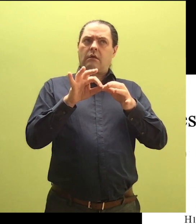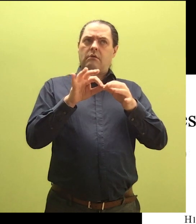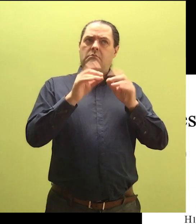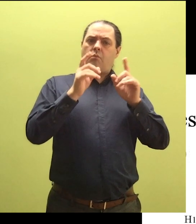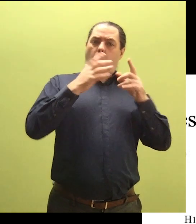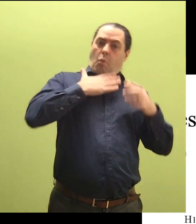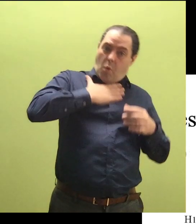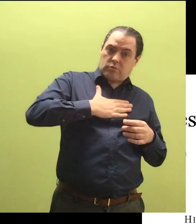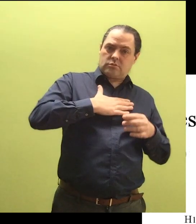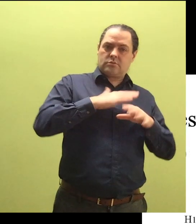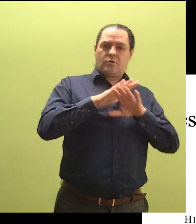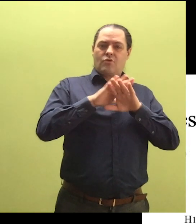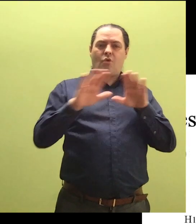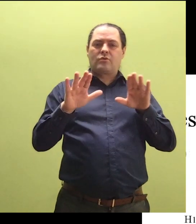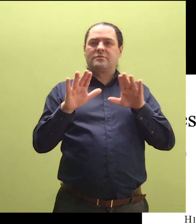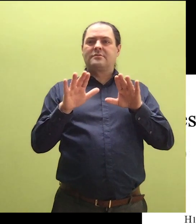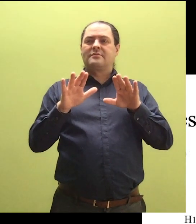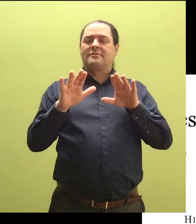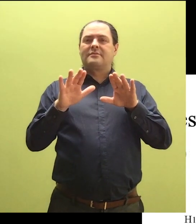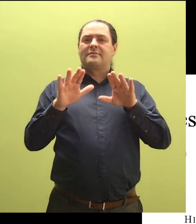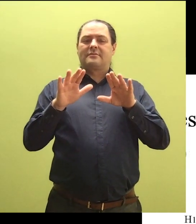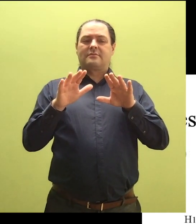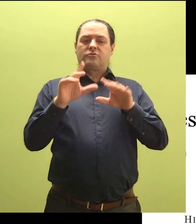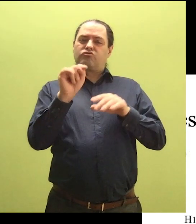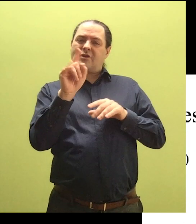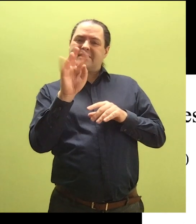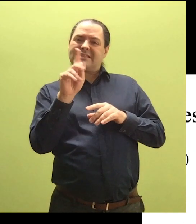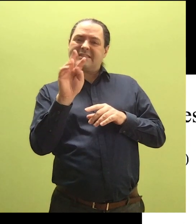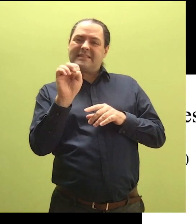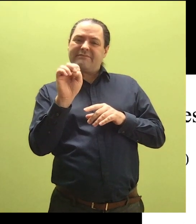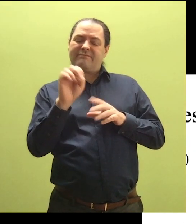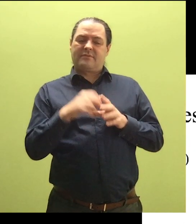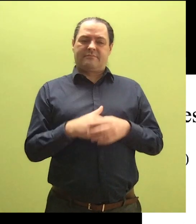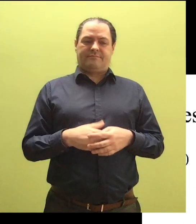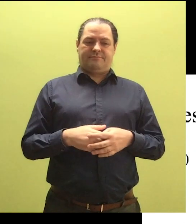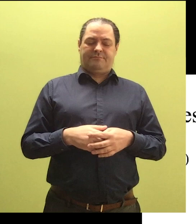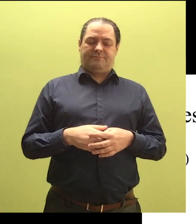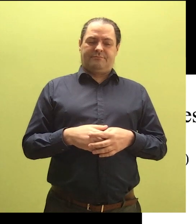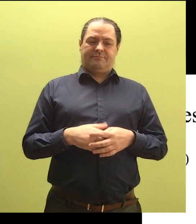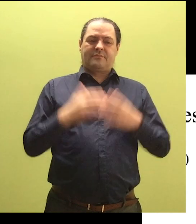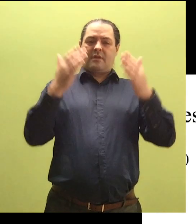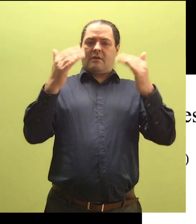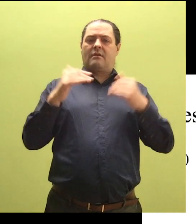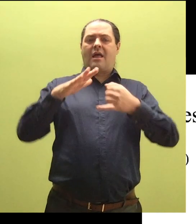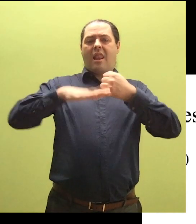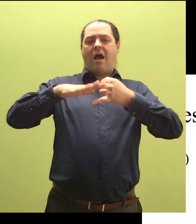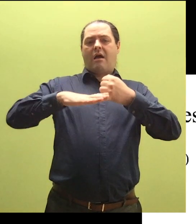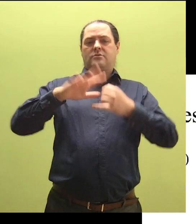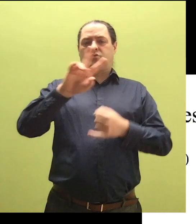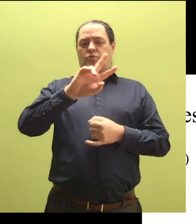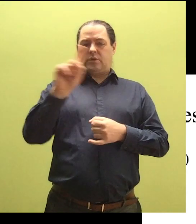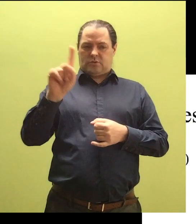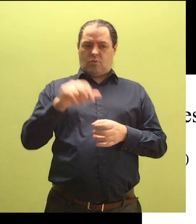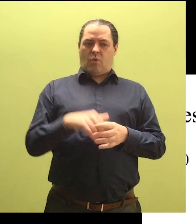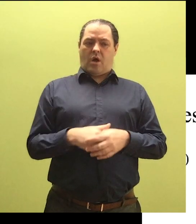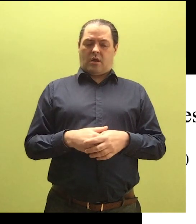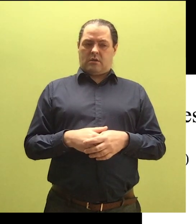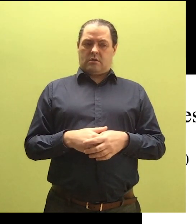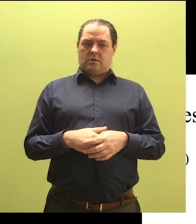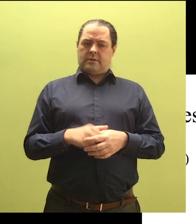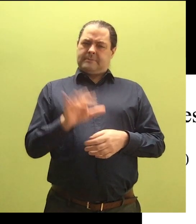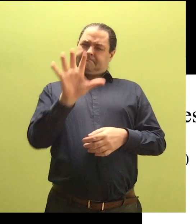transitivity. Lastly, 21 exemplifies what appears to be